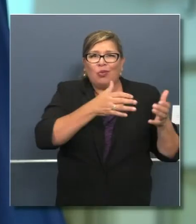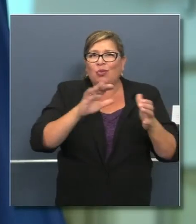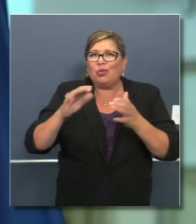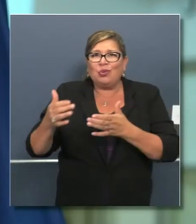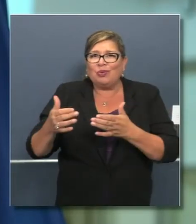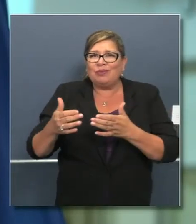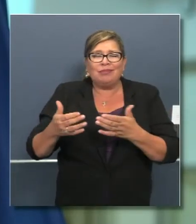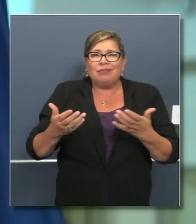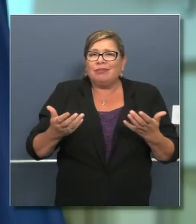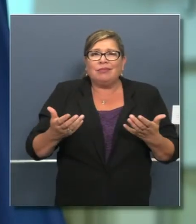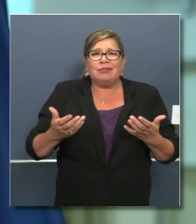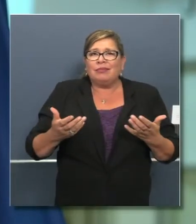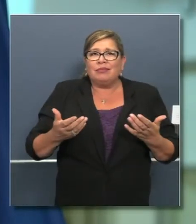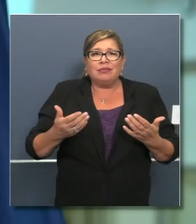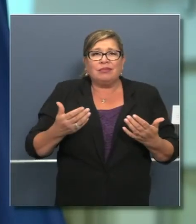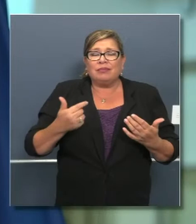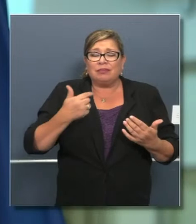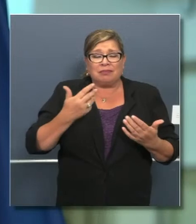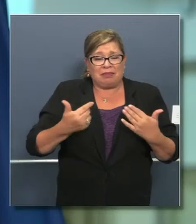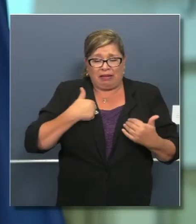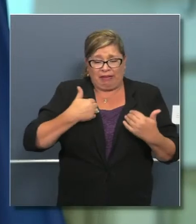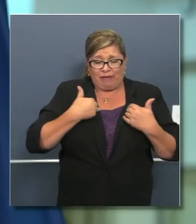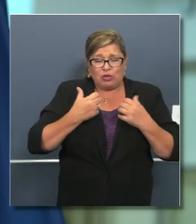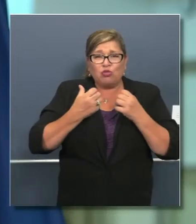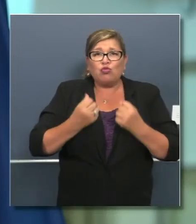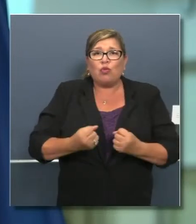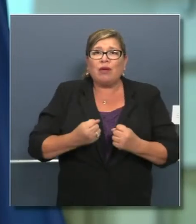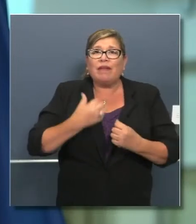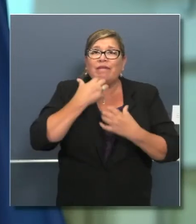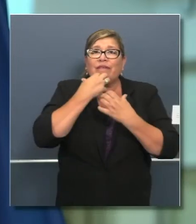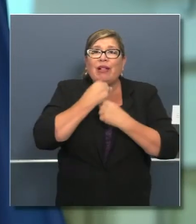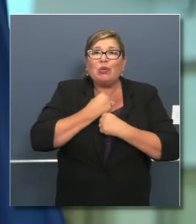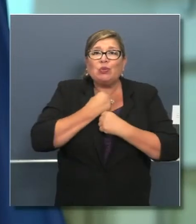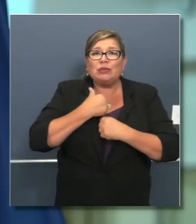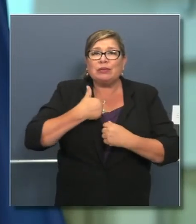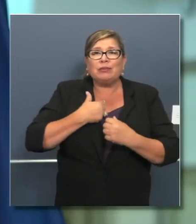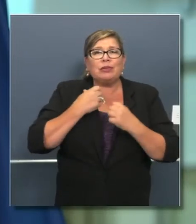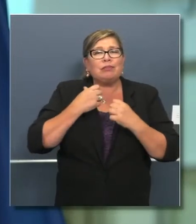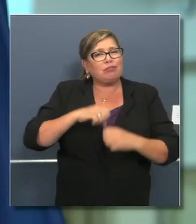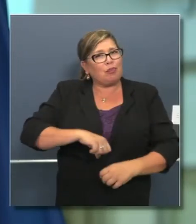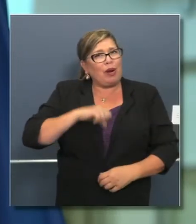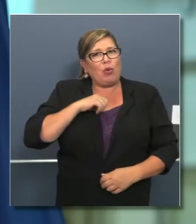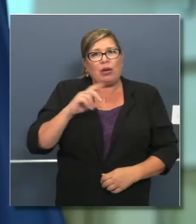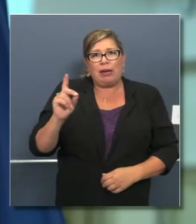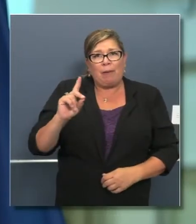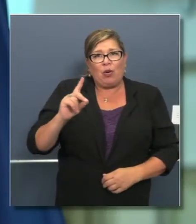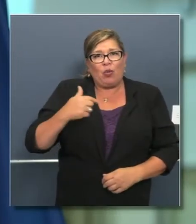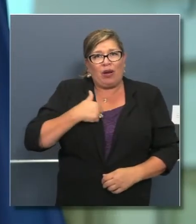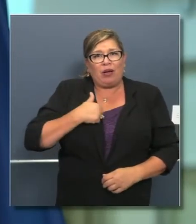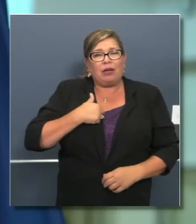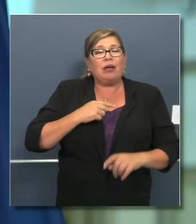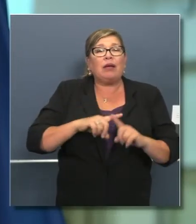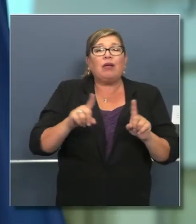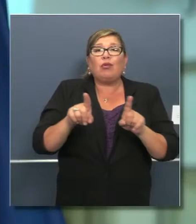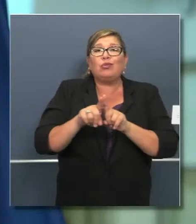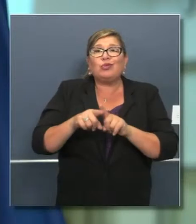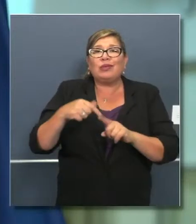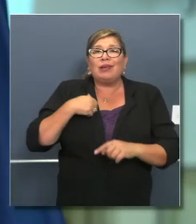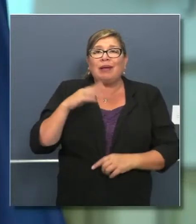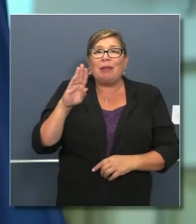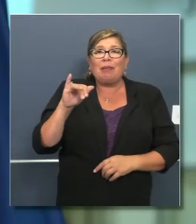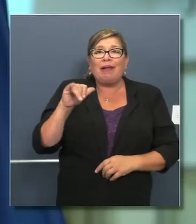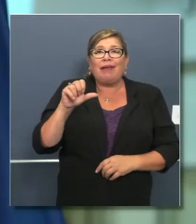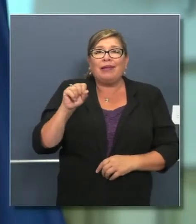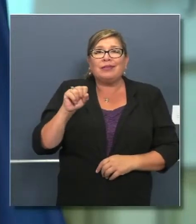the spectrum I have strong values I am proud Democrat and I have a bias towards the work that